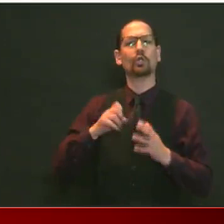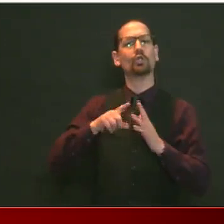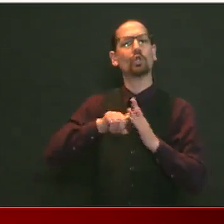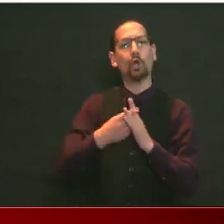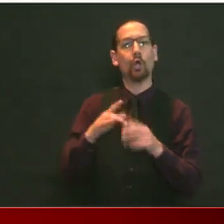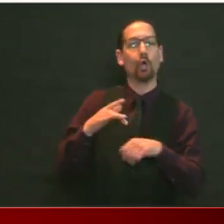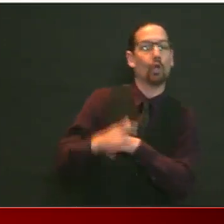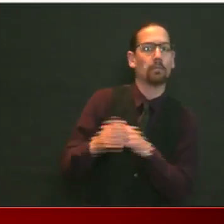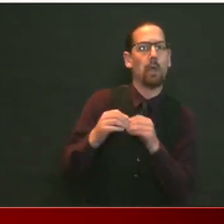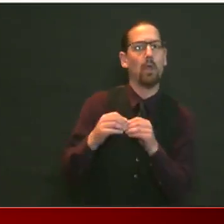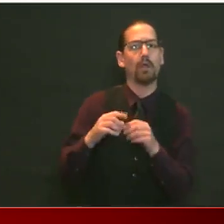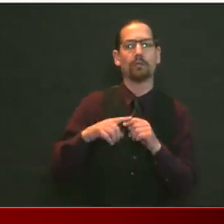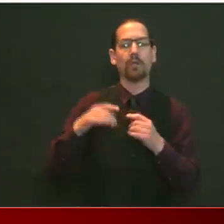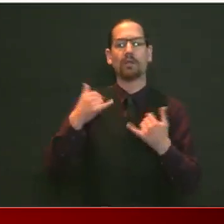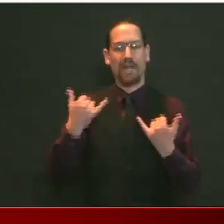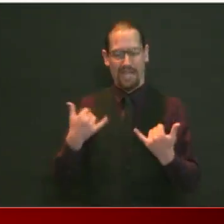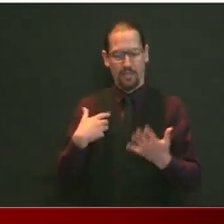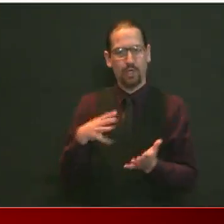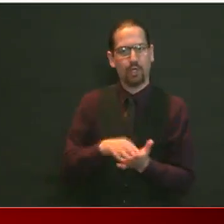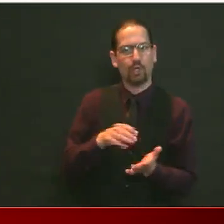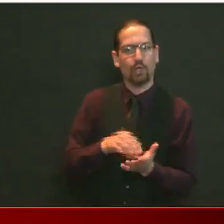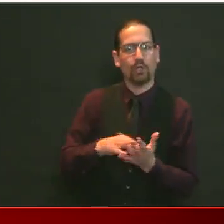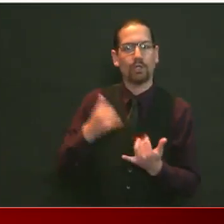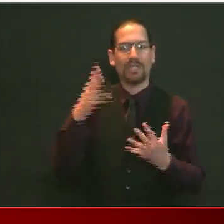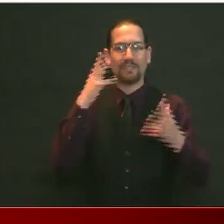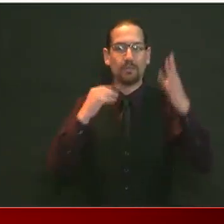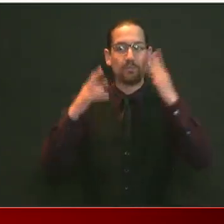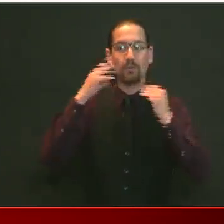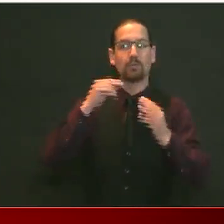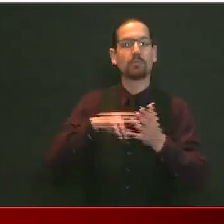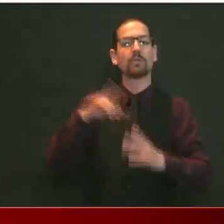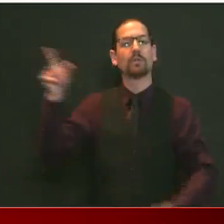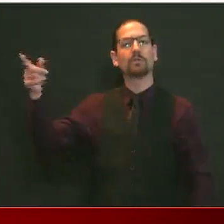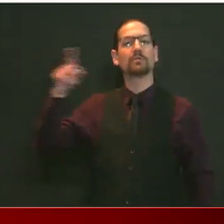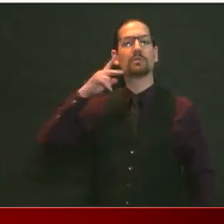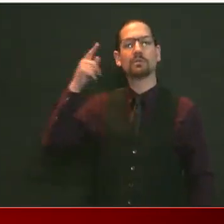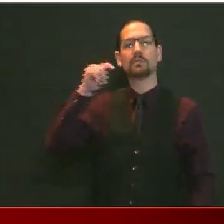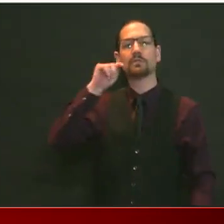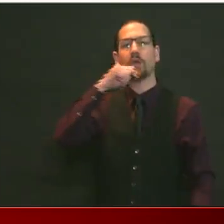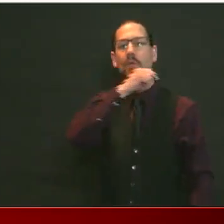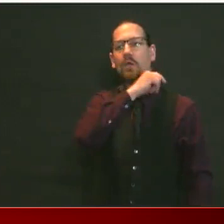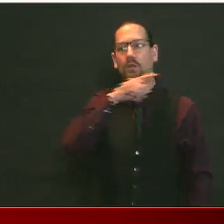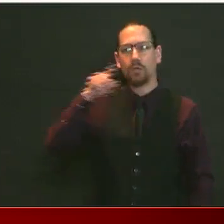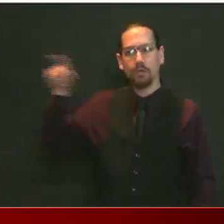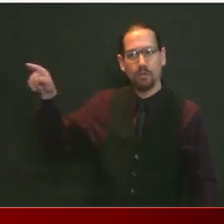WOULD HAVE SHUT DOWN SOONER.